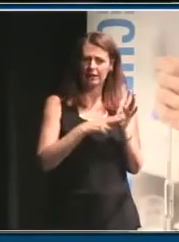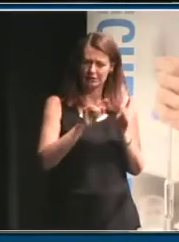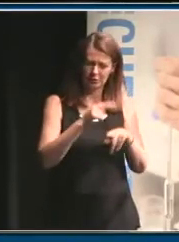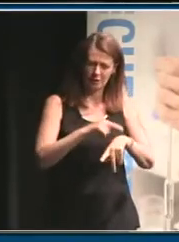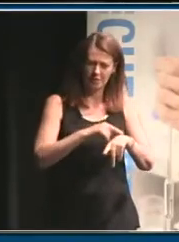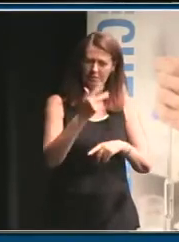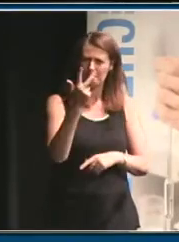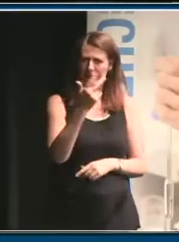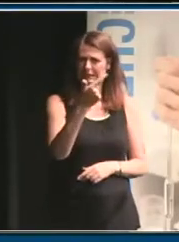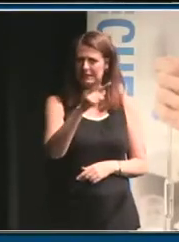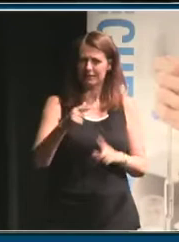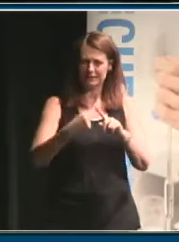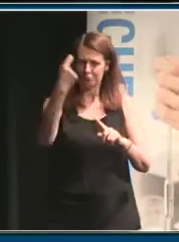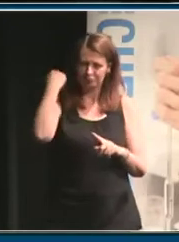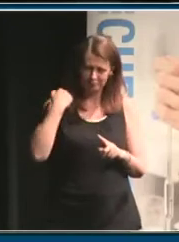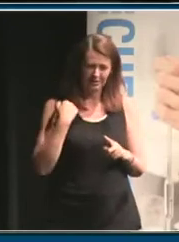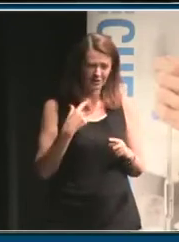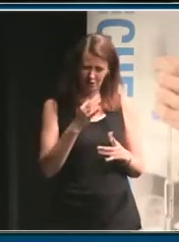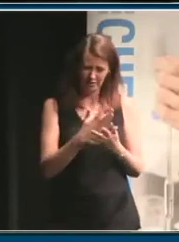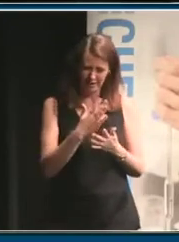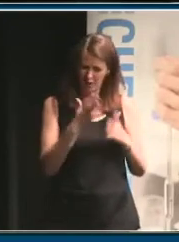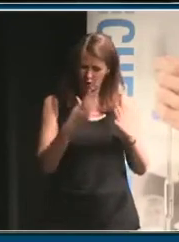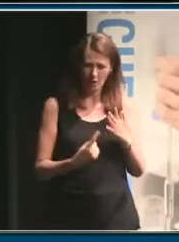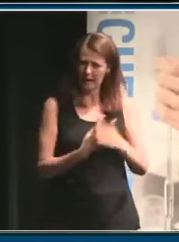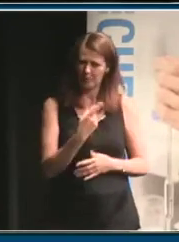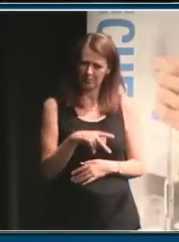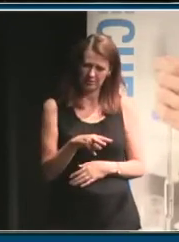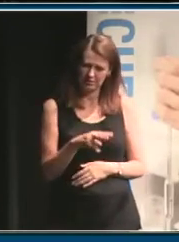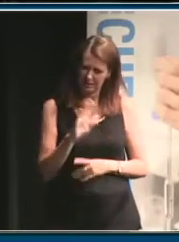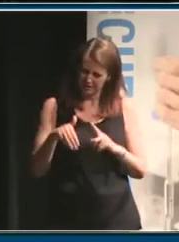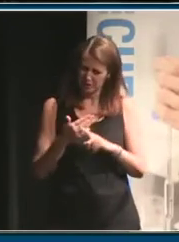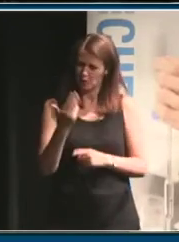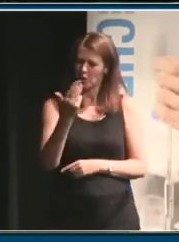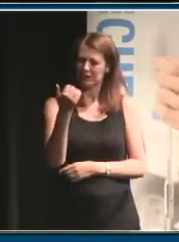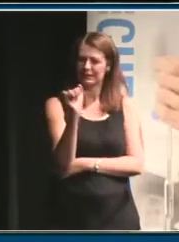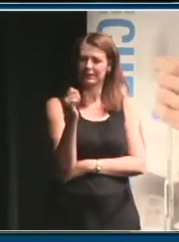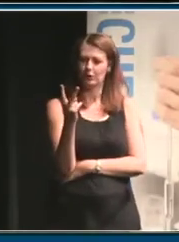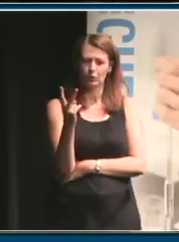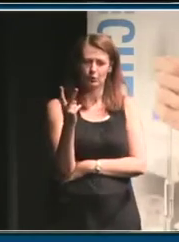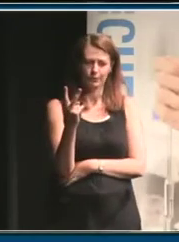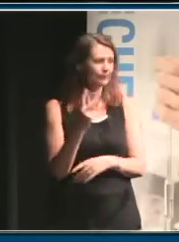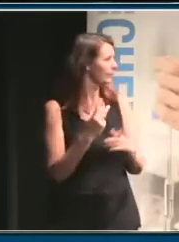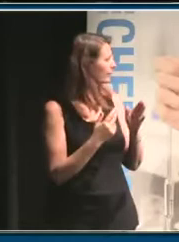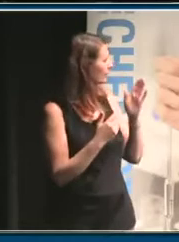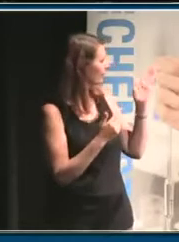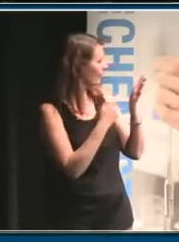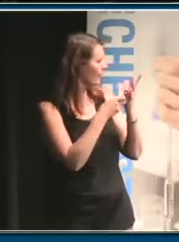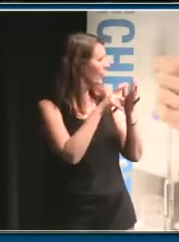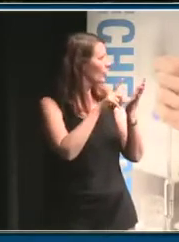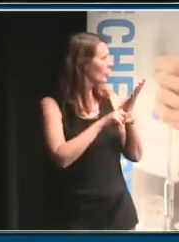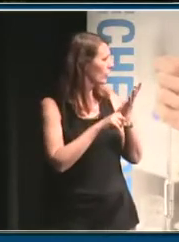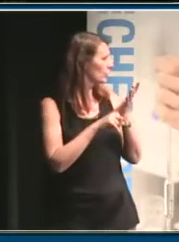not a whole heck of a lot happened until 1962 when Rachel Carson published Silent Spring, the birth